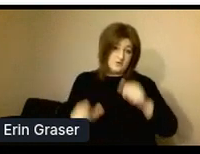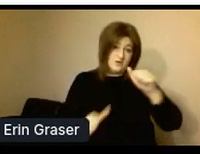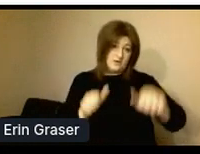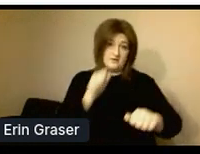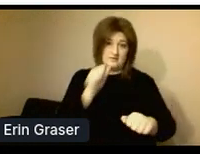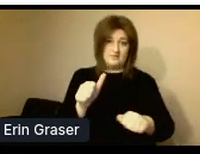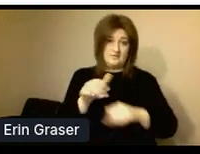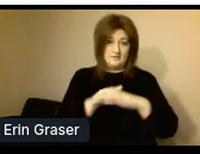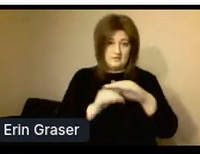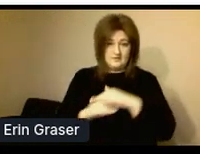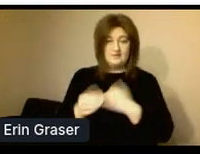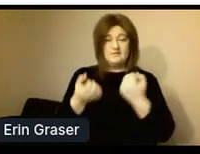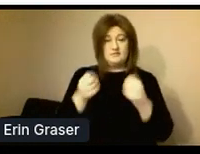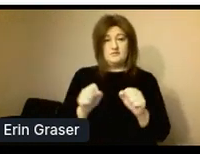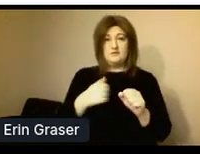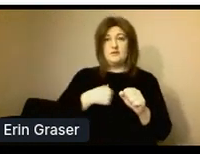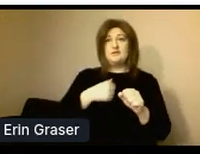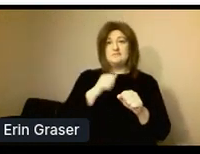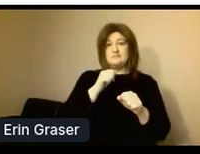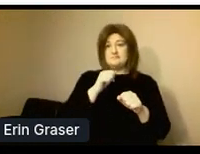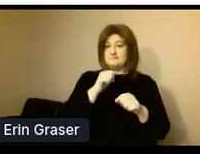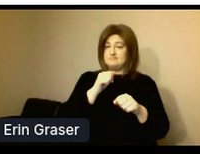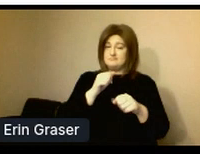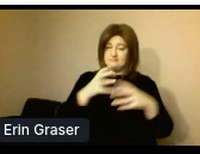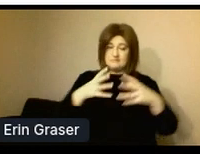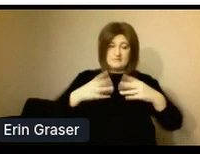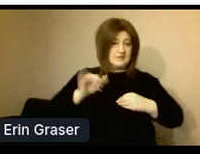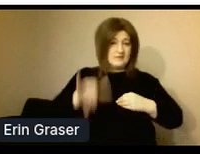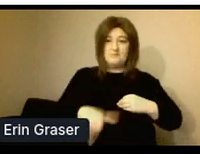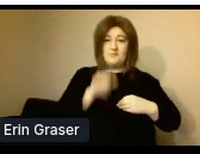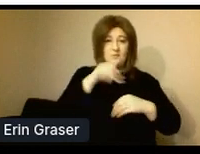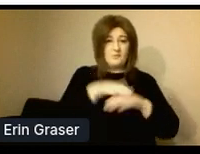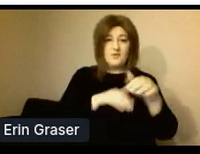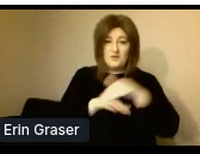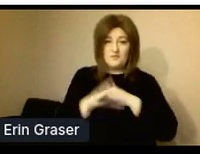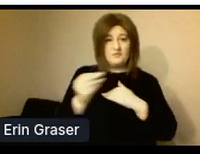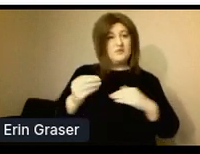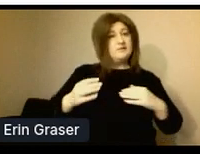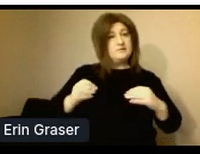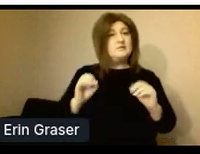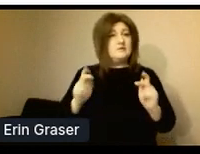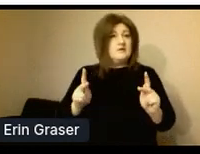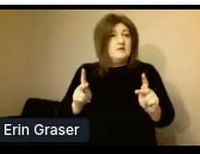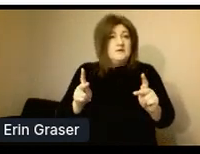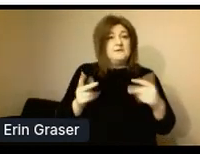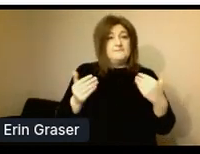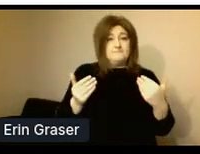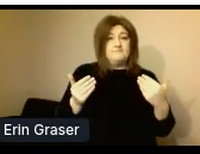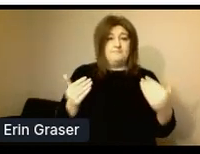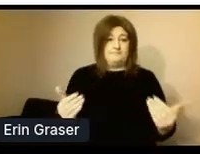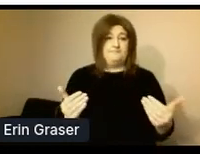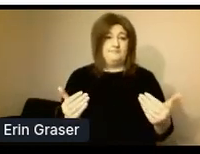Step out of the discomfort and be OK with being wrong.